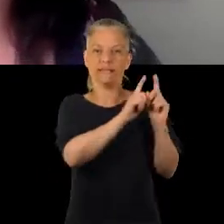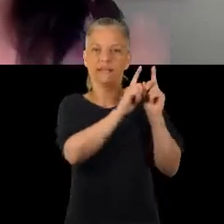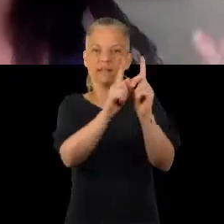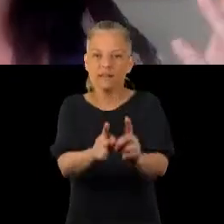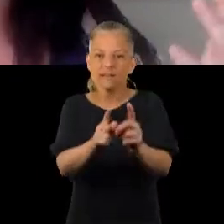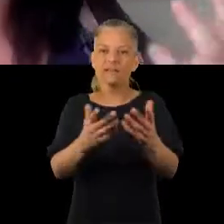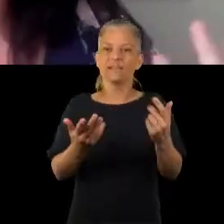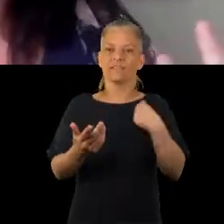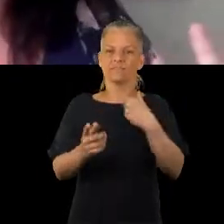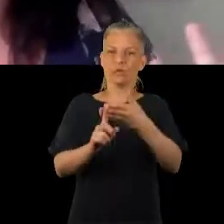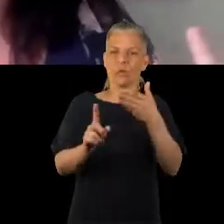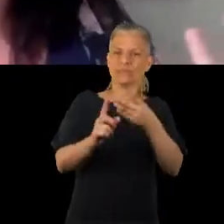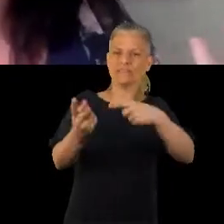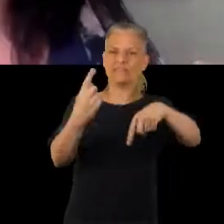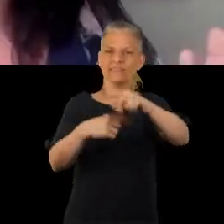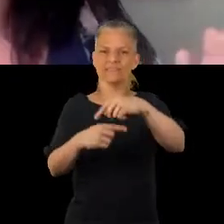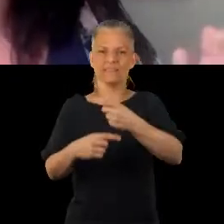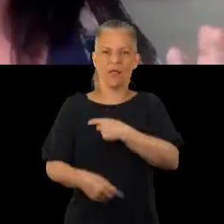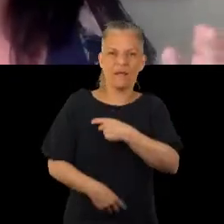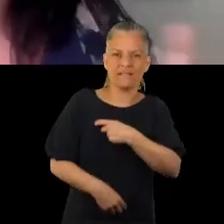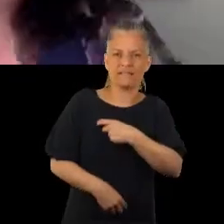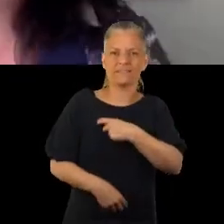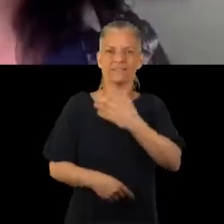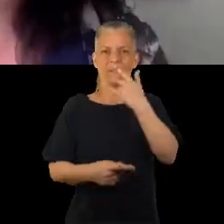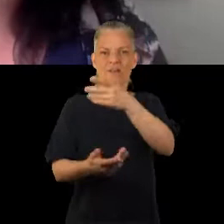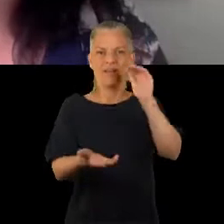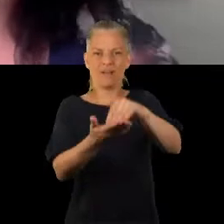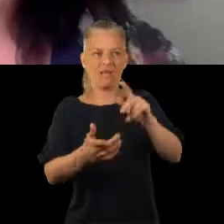processes?’ And in reality, most of the time, you’ve got people with lived experience working